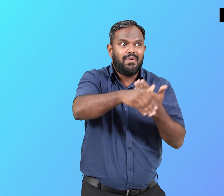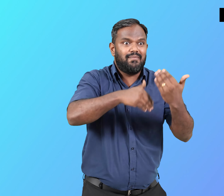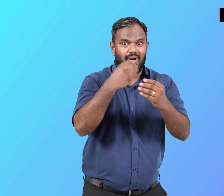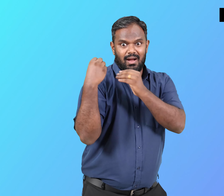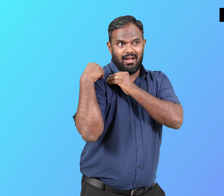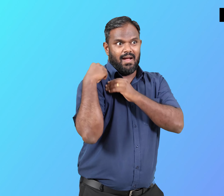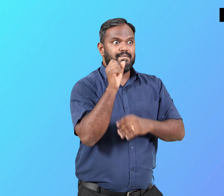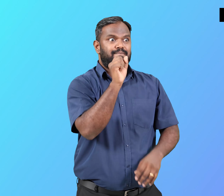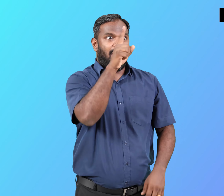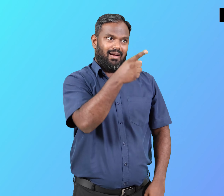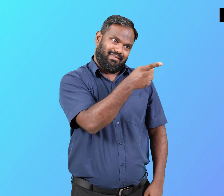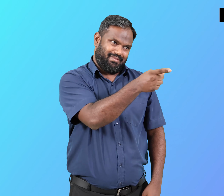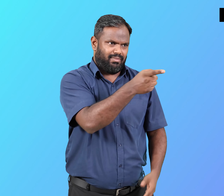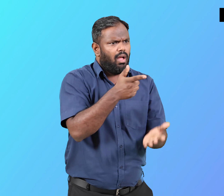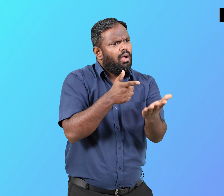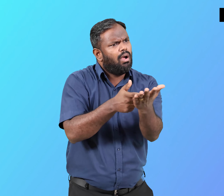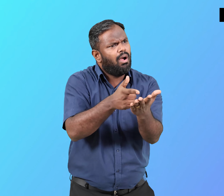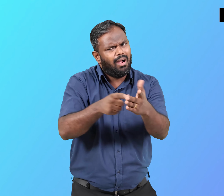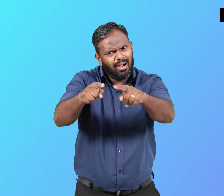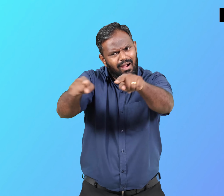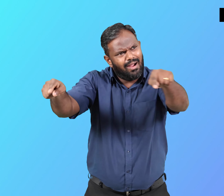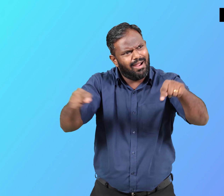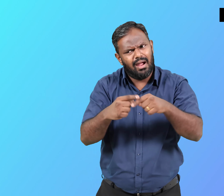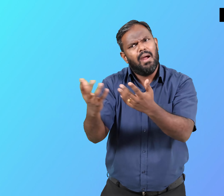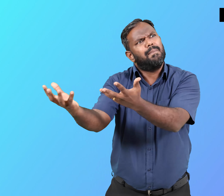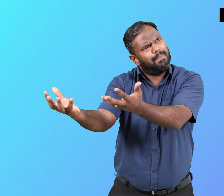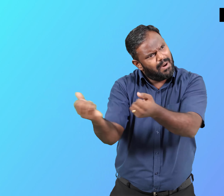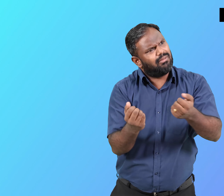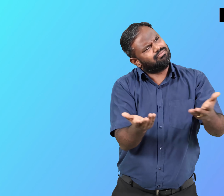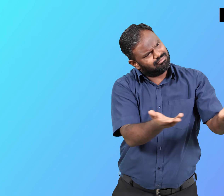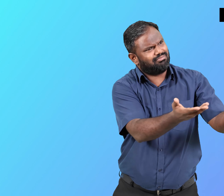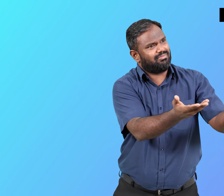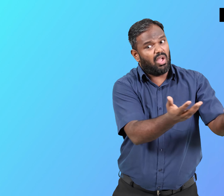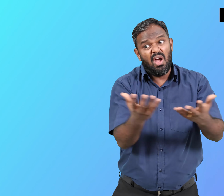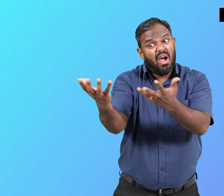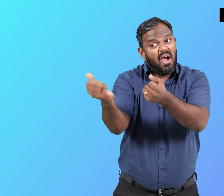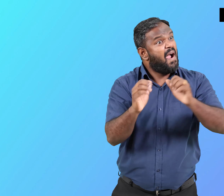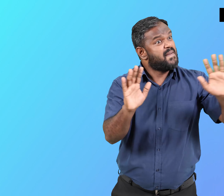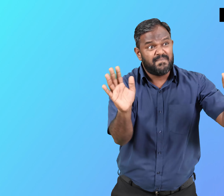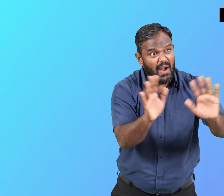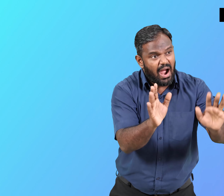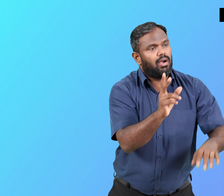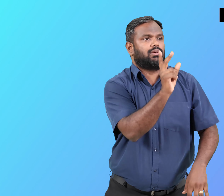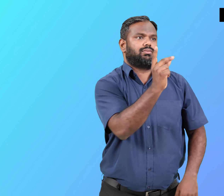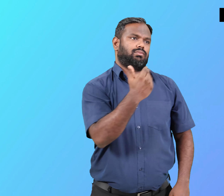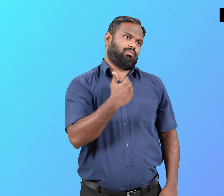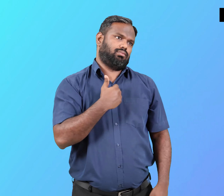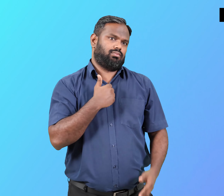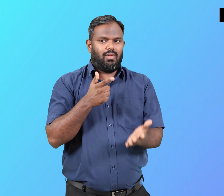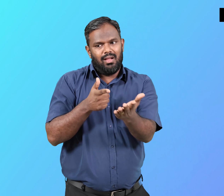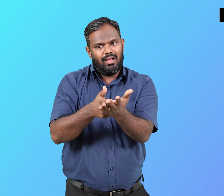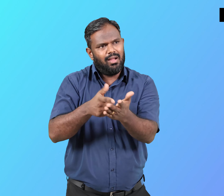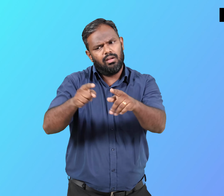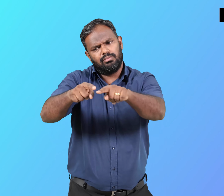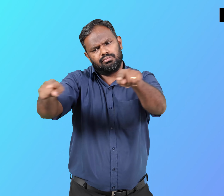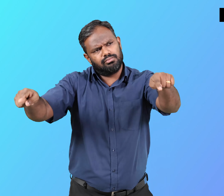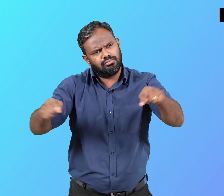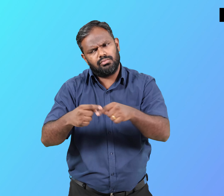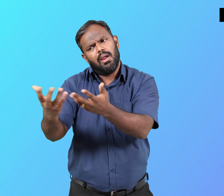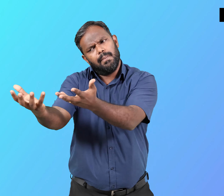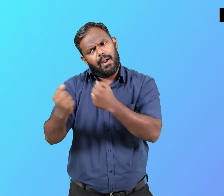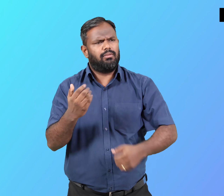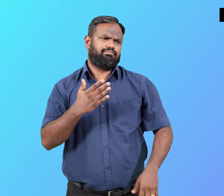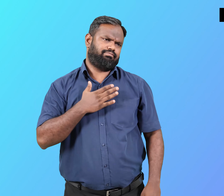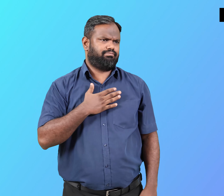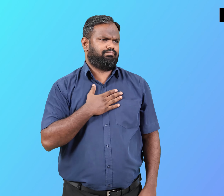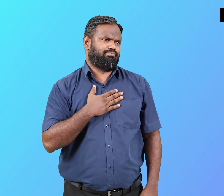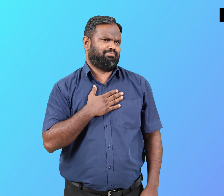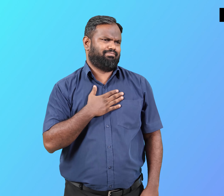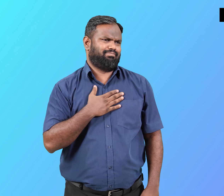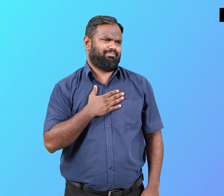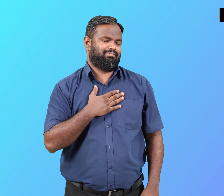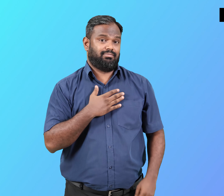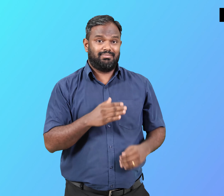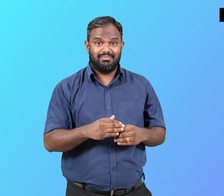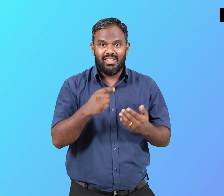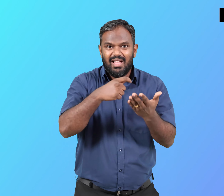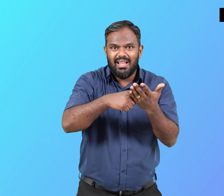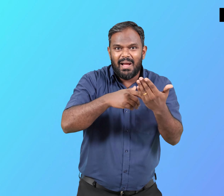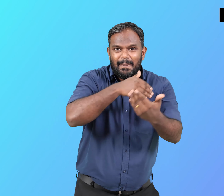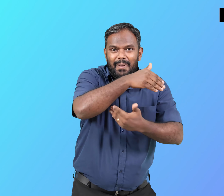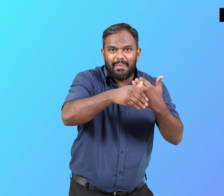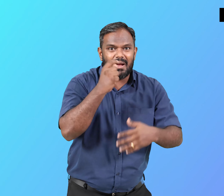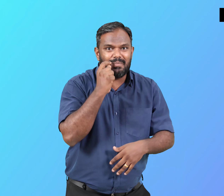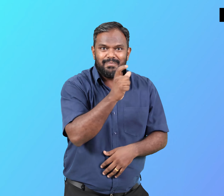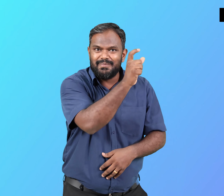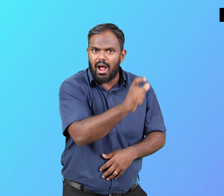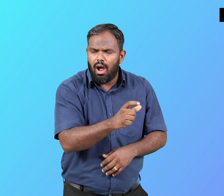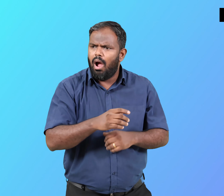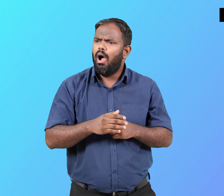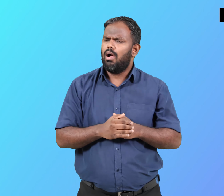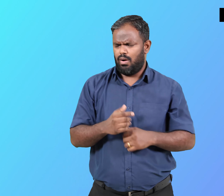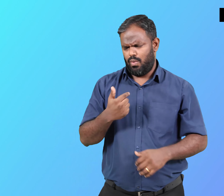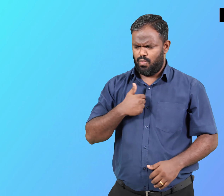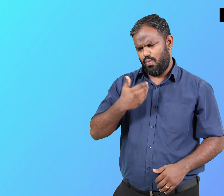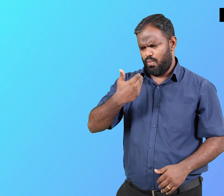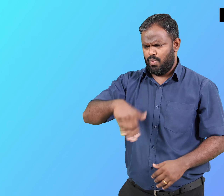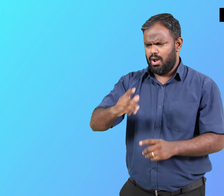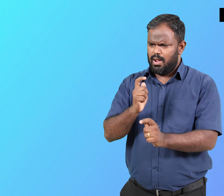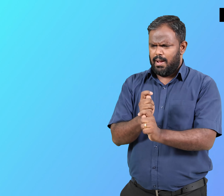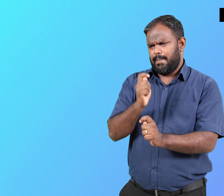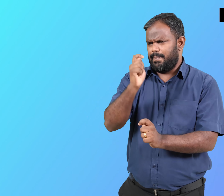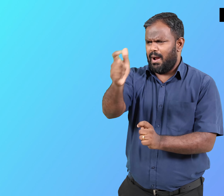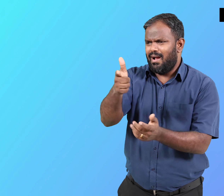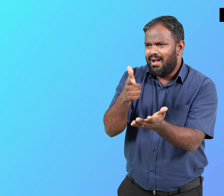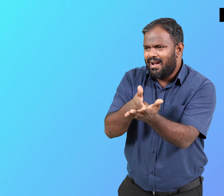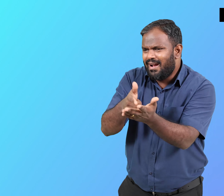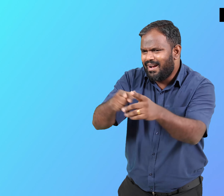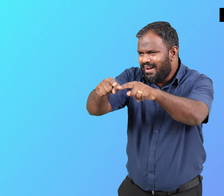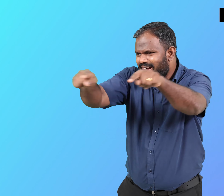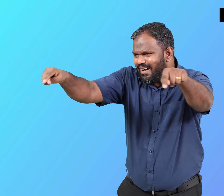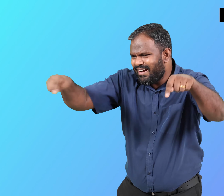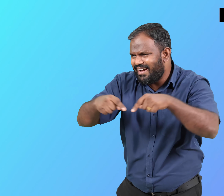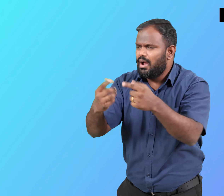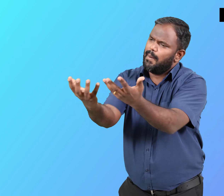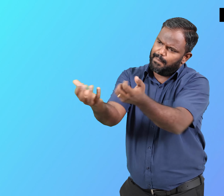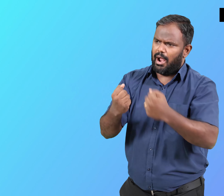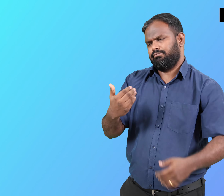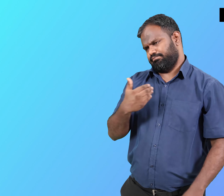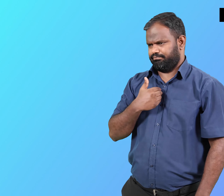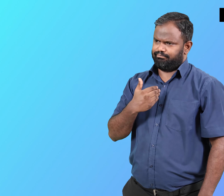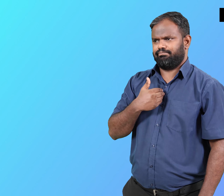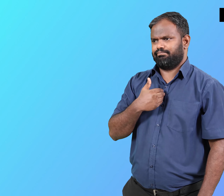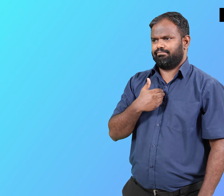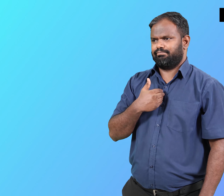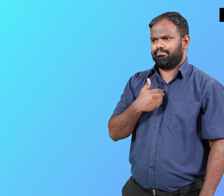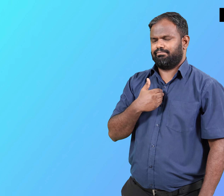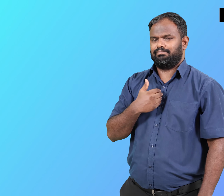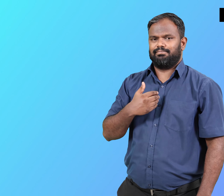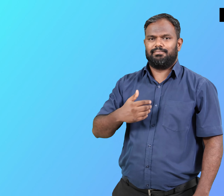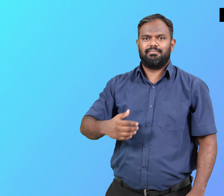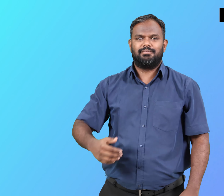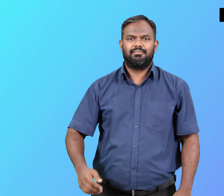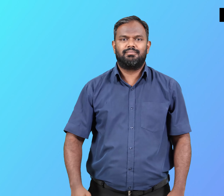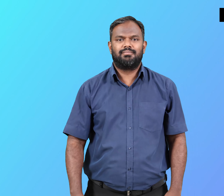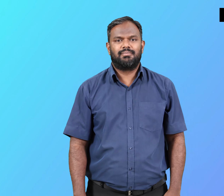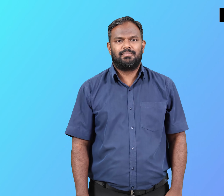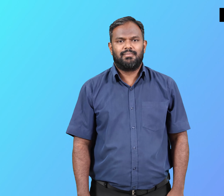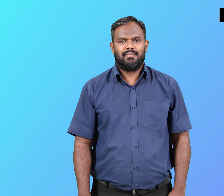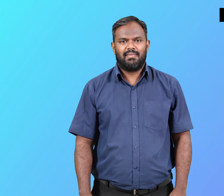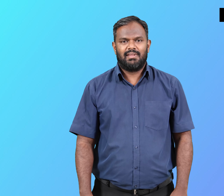But if you don’t want it, tell me because I am the next one in the family who has the right to buy it.” The man said, “I will buy the land.”